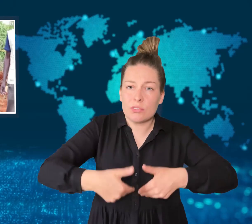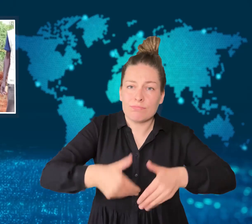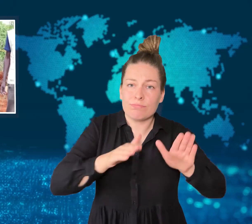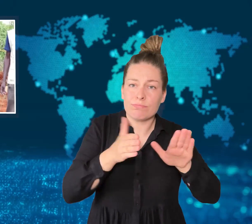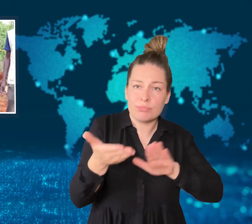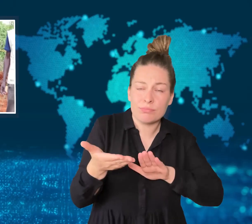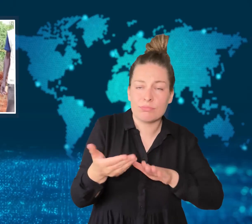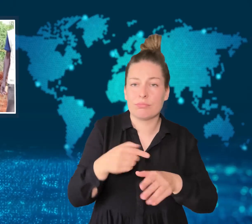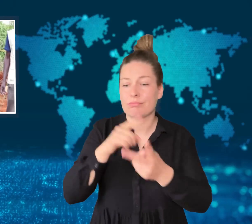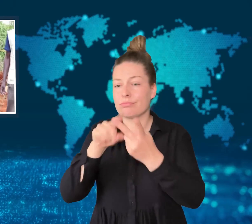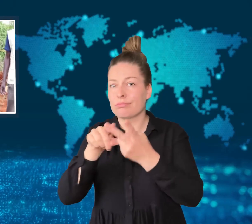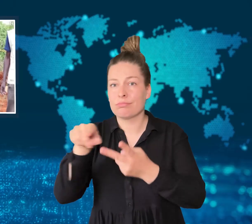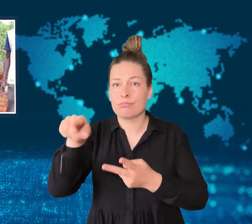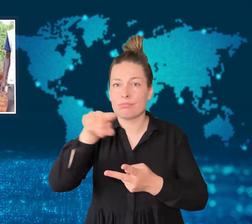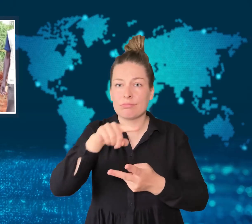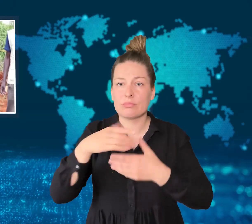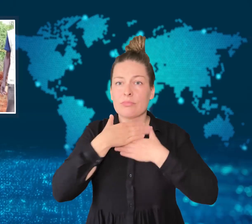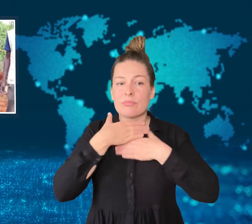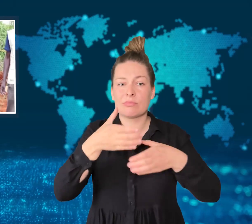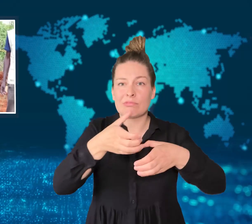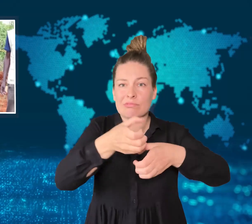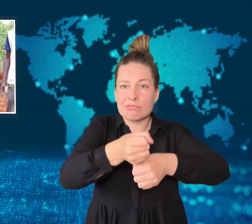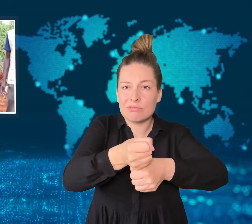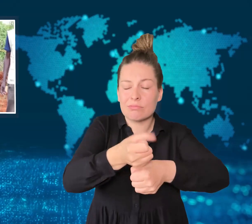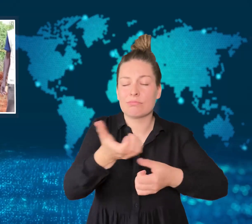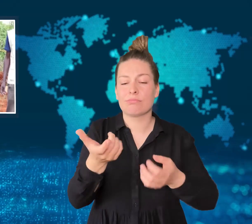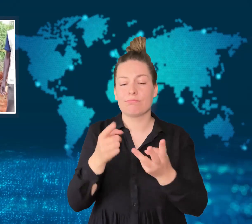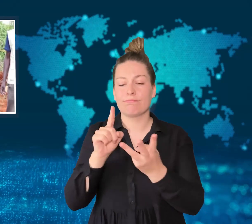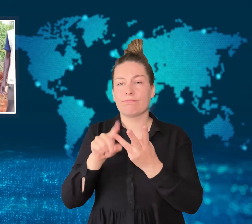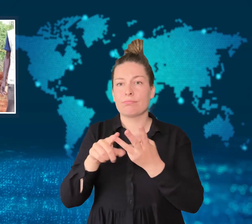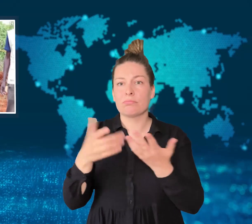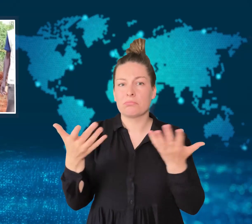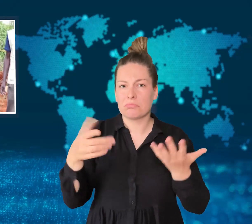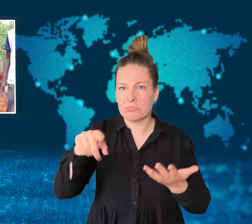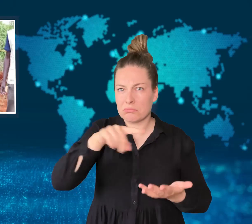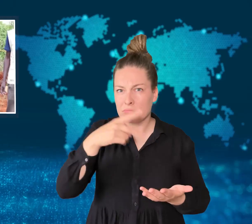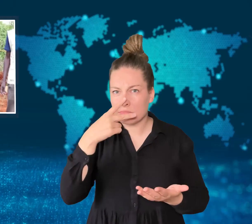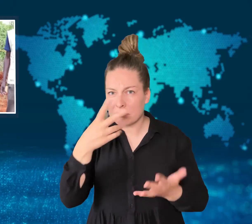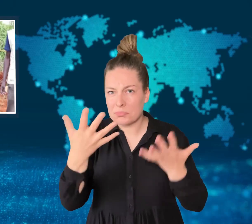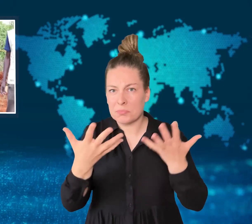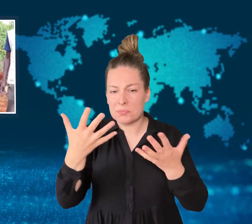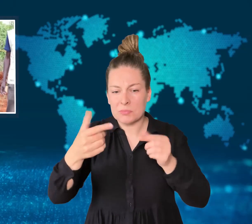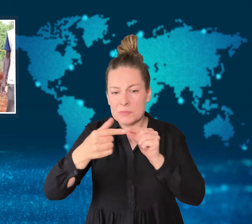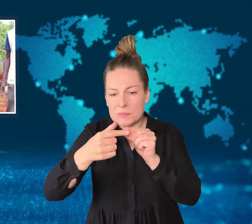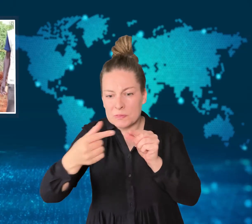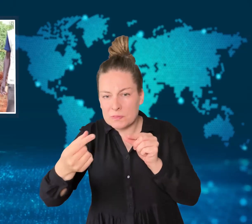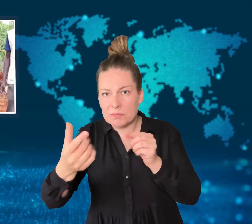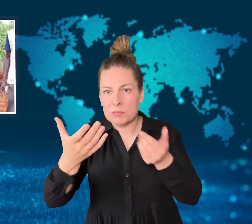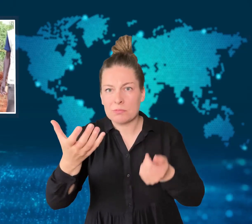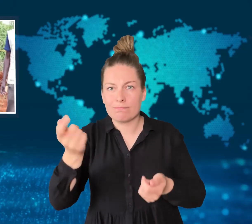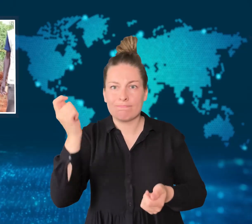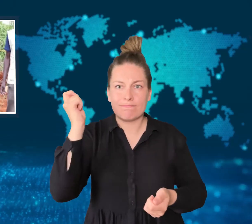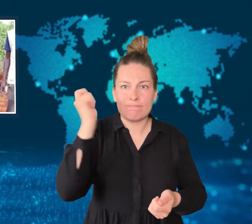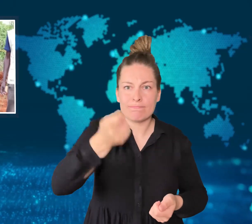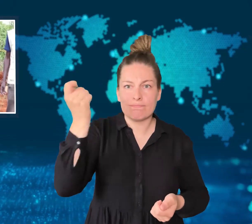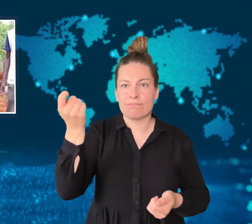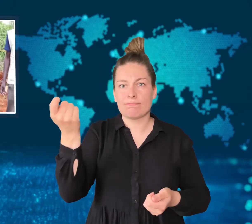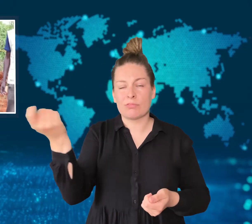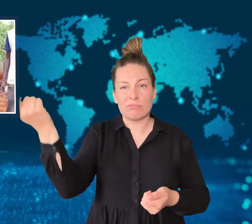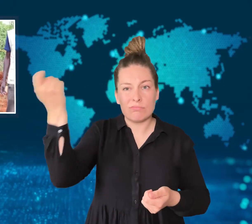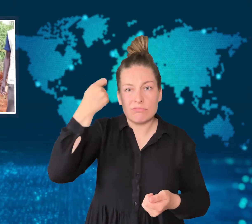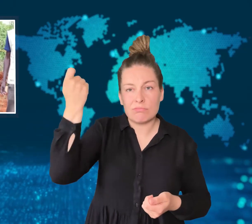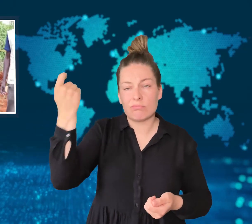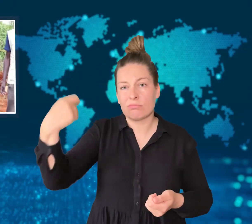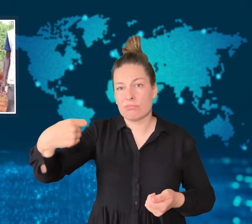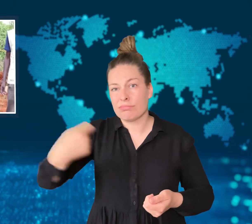from impact with a dull object.